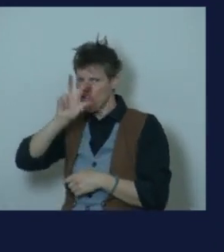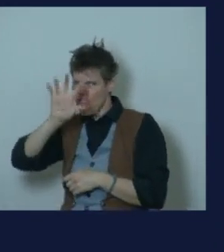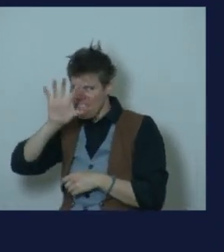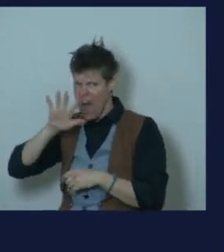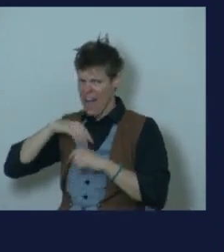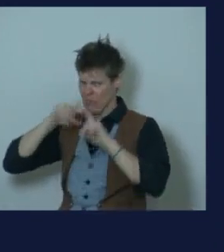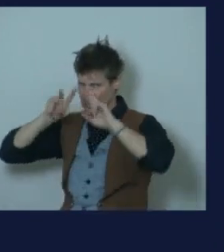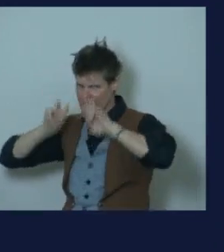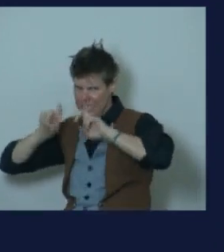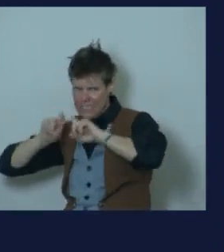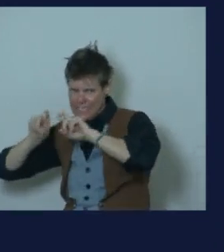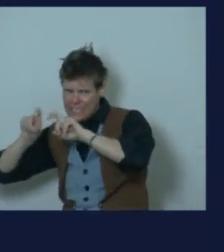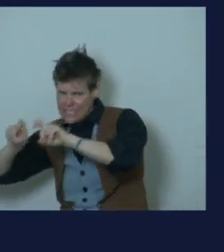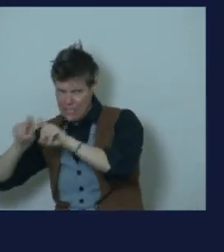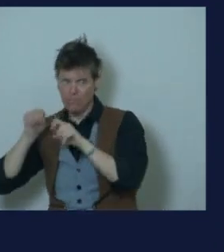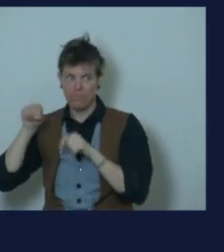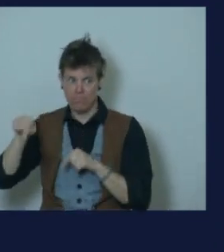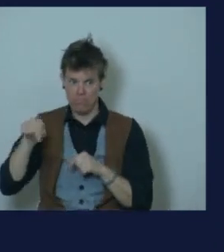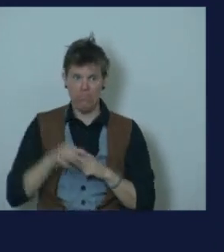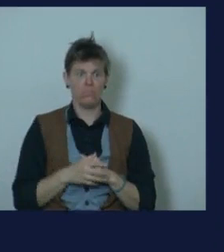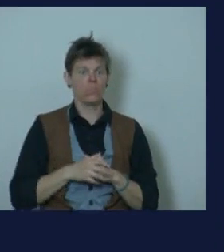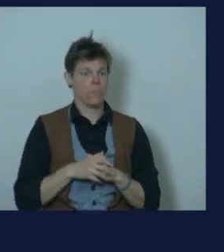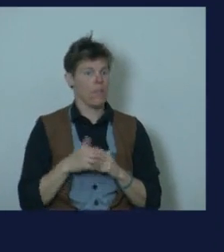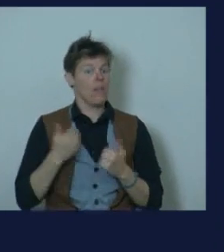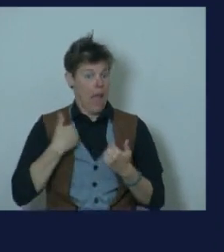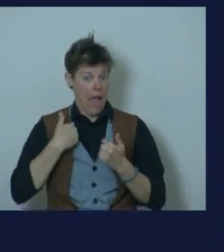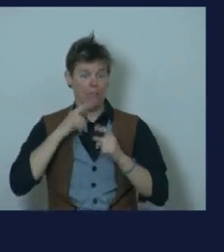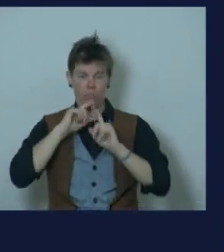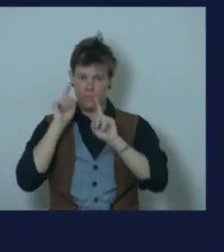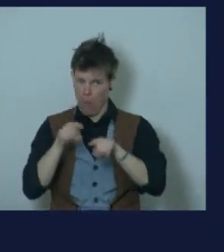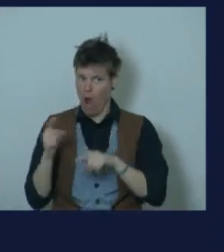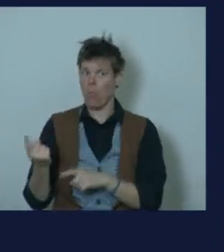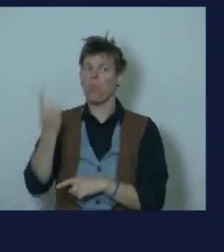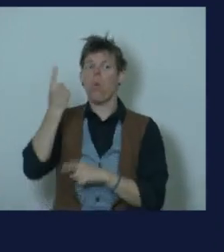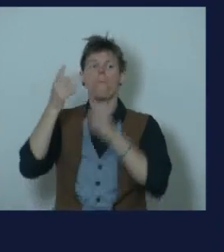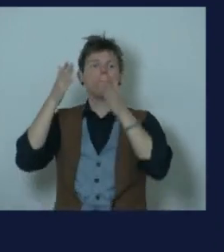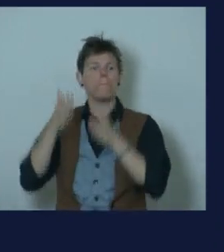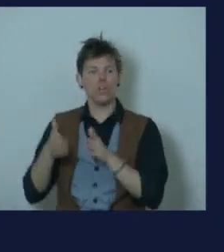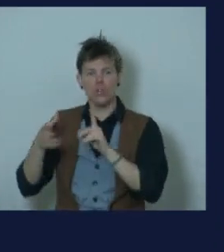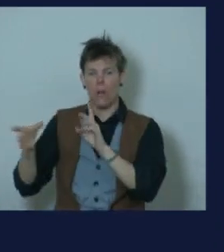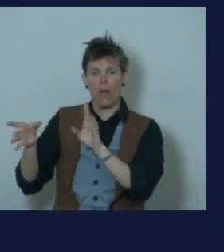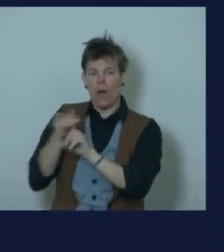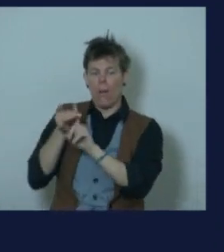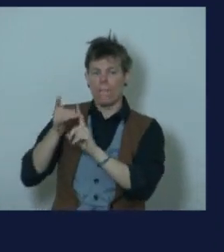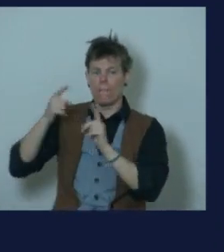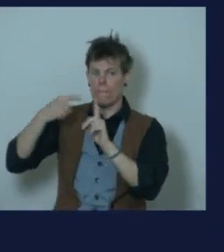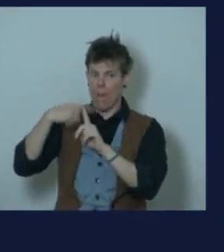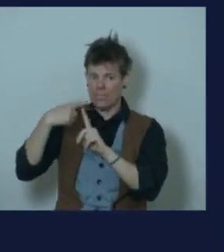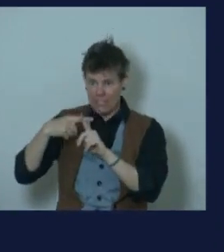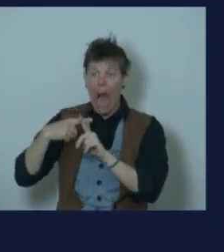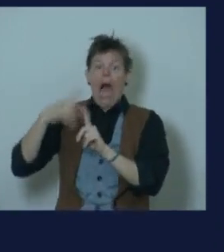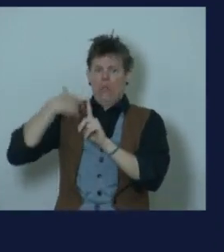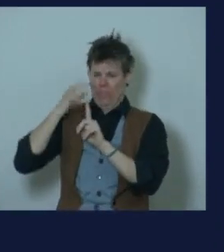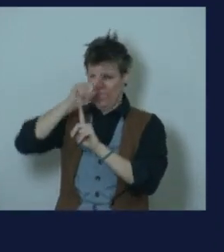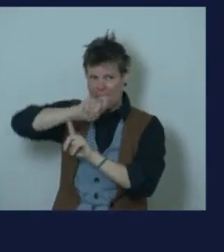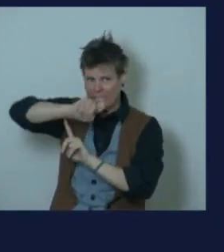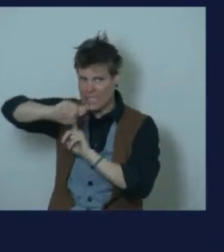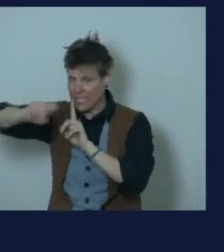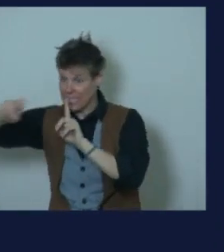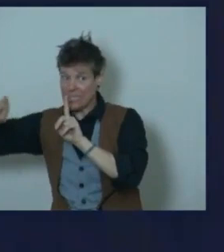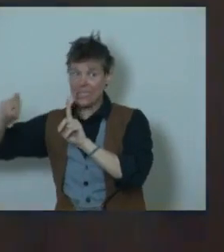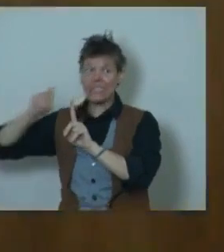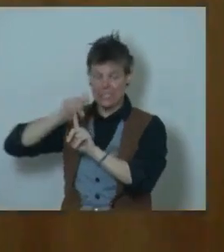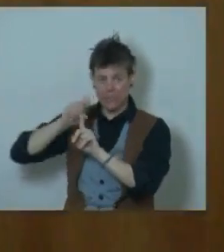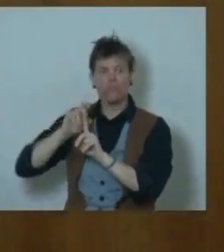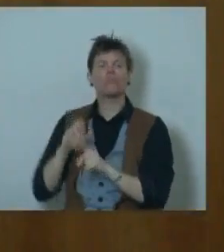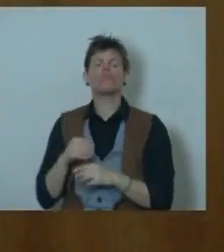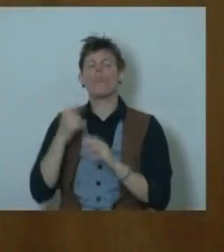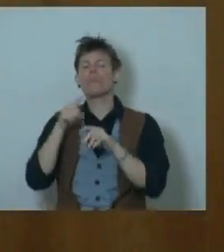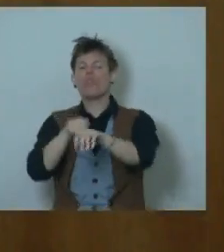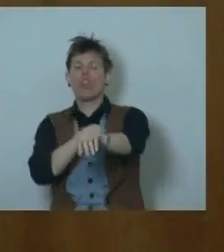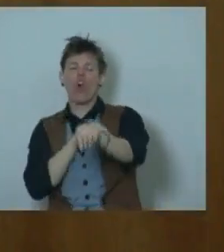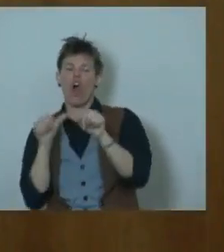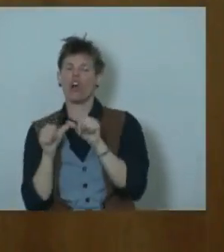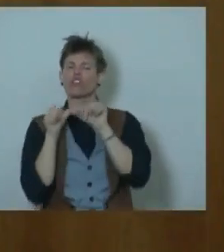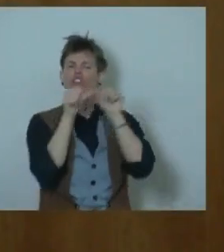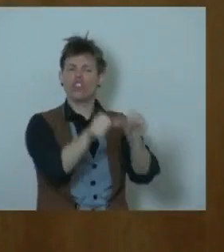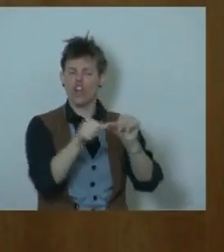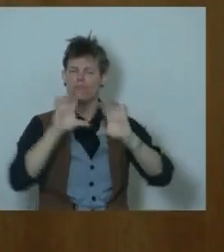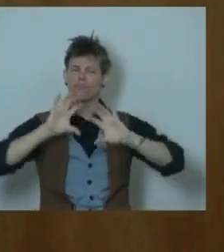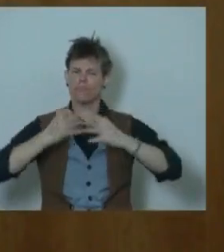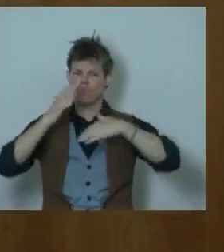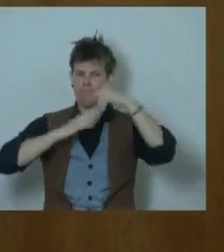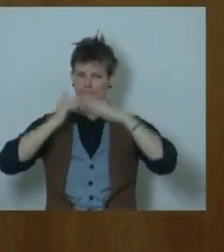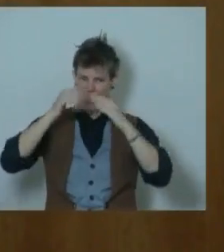WE HAVE BEEN SPECIFICALLY AND 35 NURSING HOMES DOING TARGETED TESTING SOMETIMES IN RESPONSE TO A POSITIVE CASE AND SOMETIMES TO BE PROACTIVE.